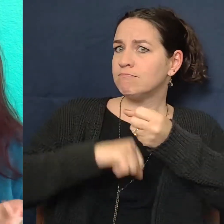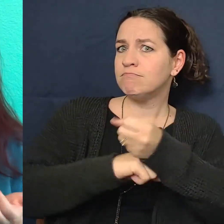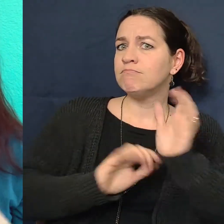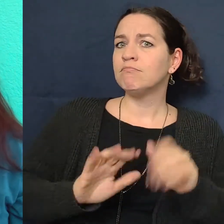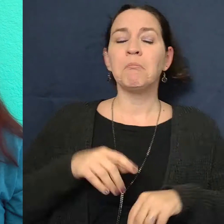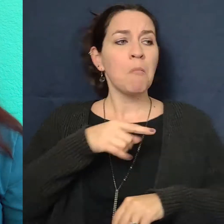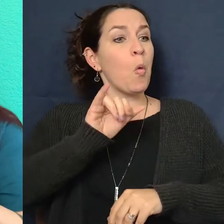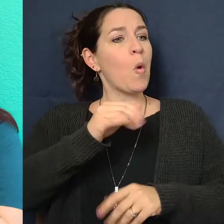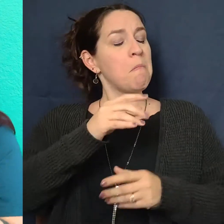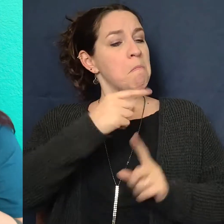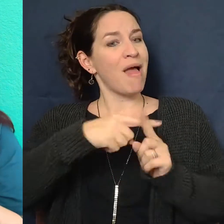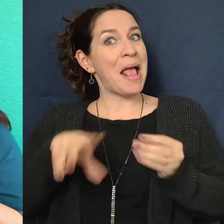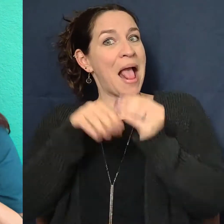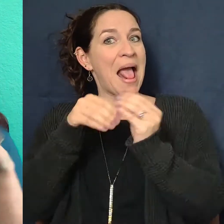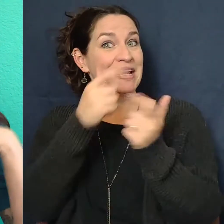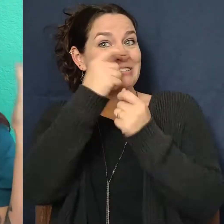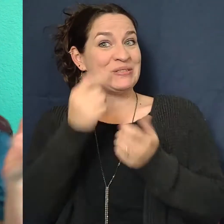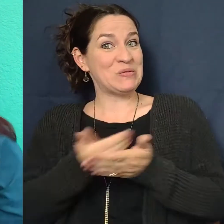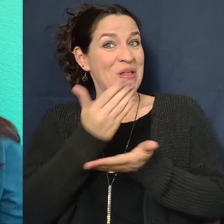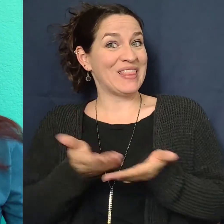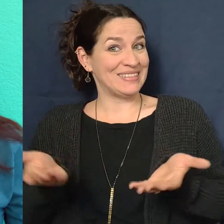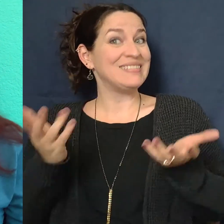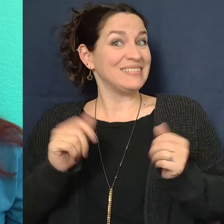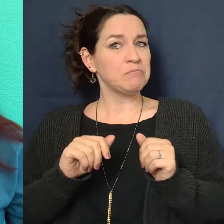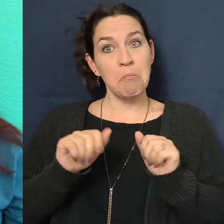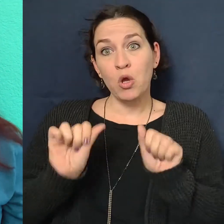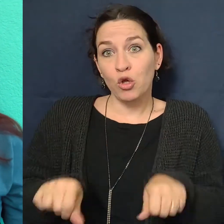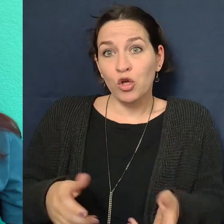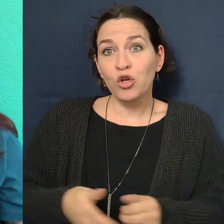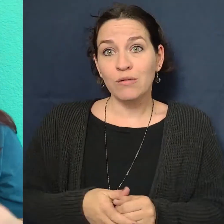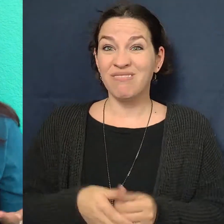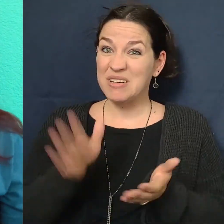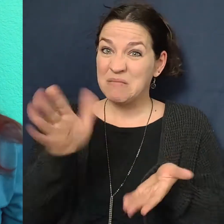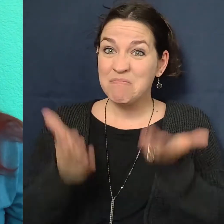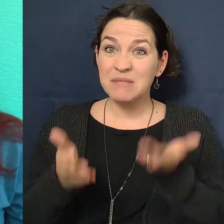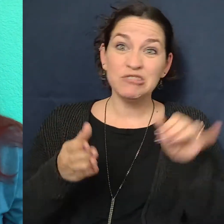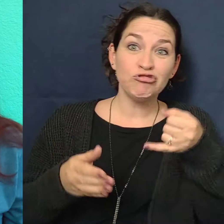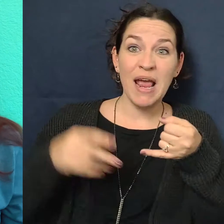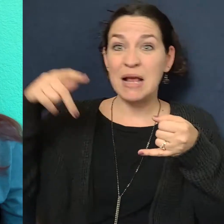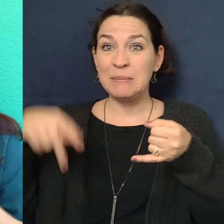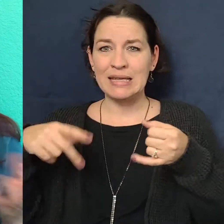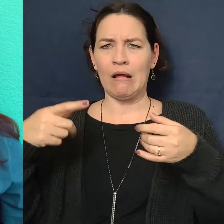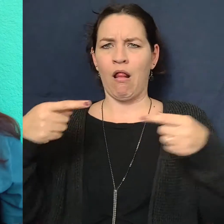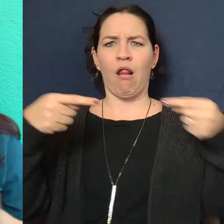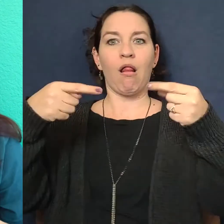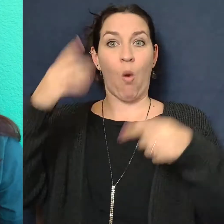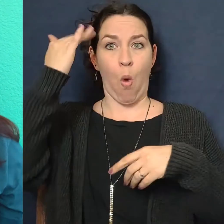and steady, and the P person kind of helps things stay interesting; or that could go really poorly, where those can clash.